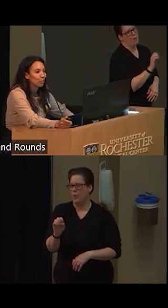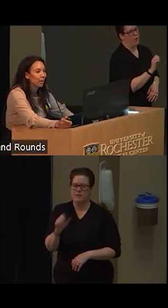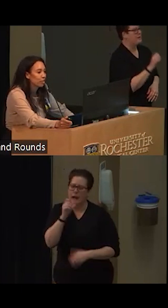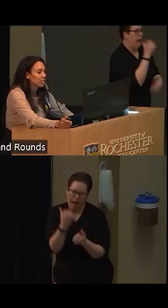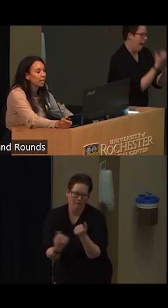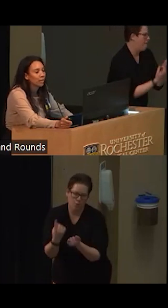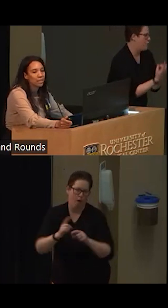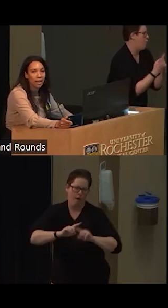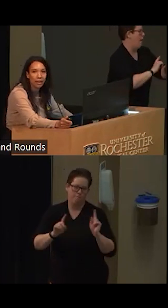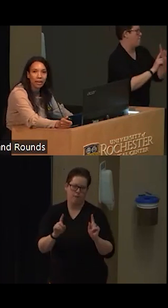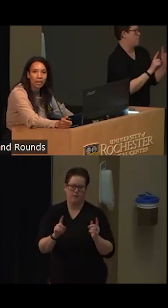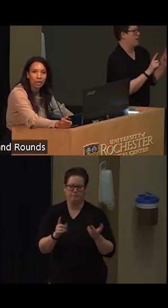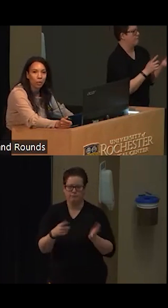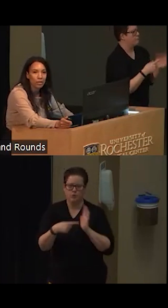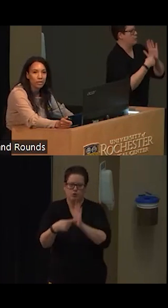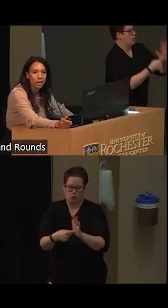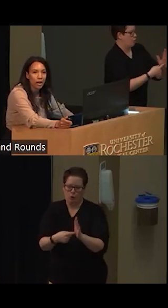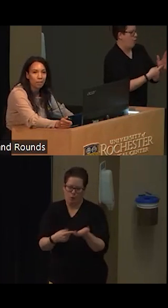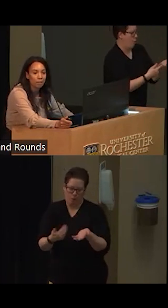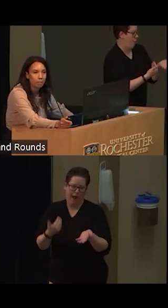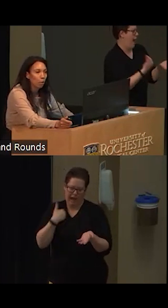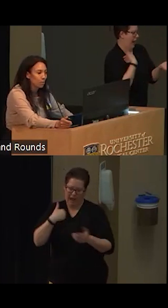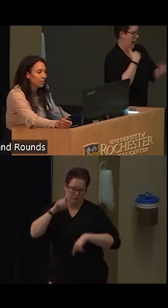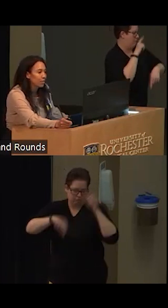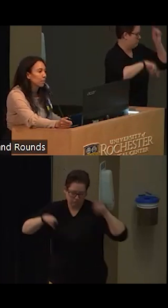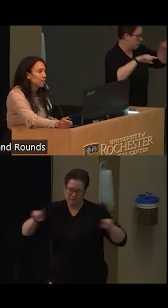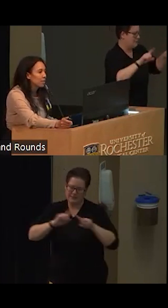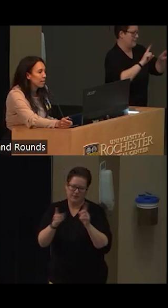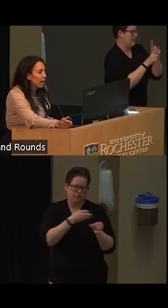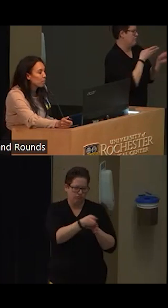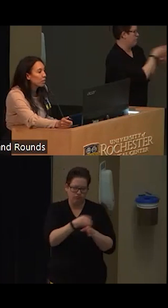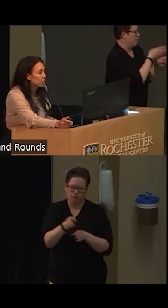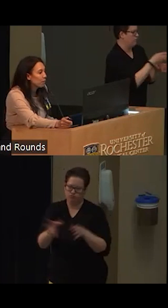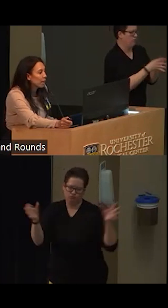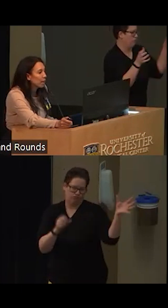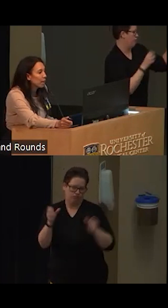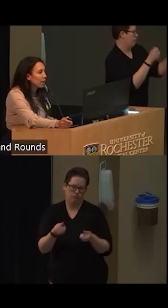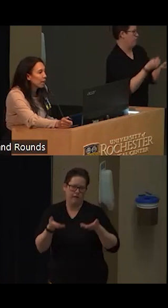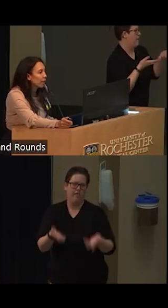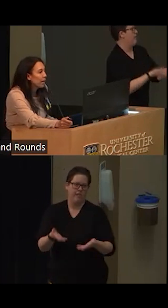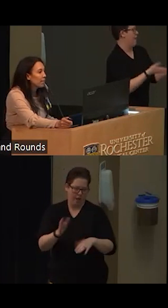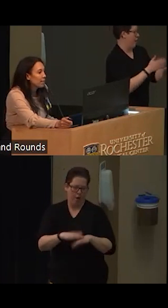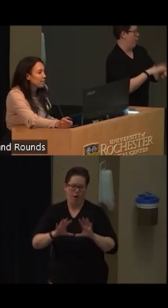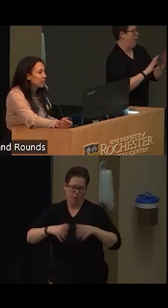picture but it just highlights that there was multiple disciplines that participated in this